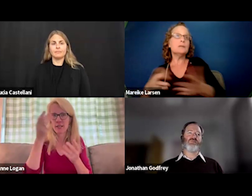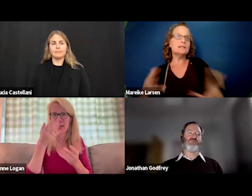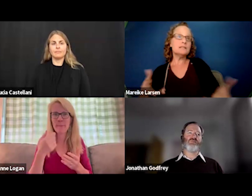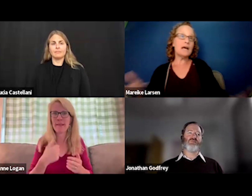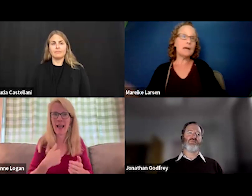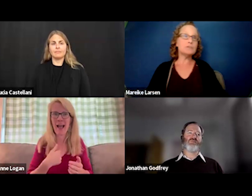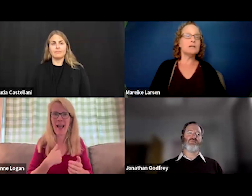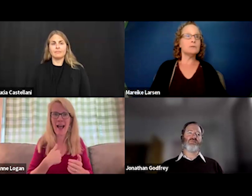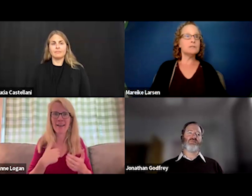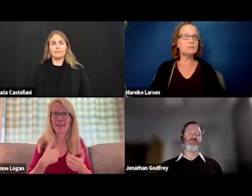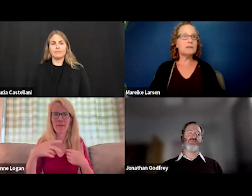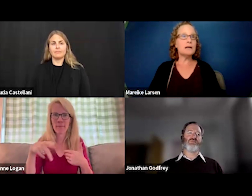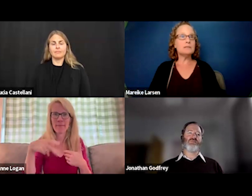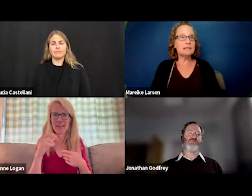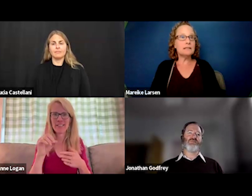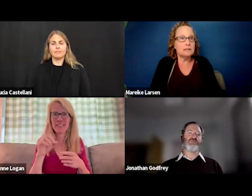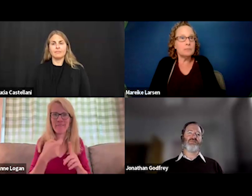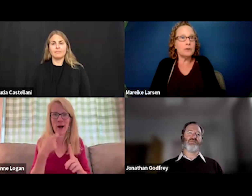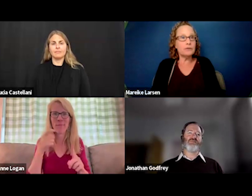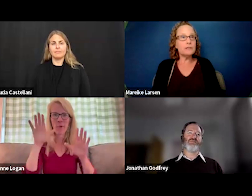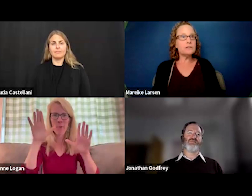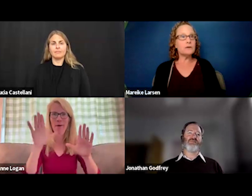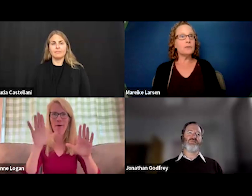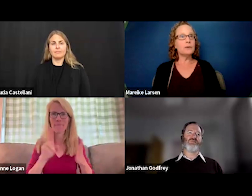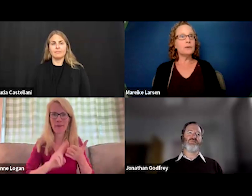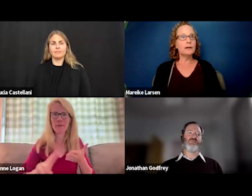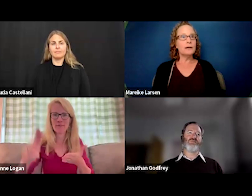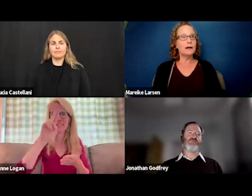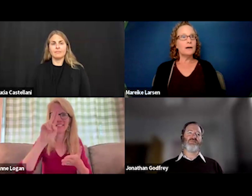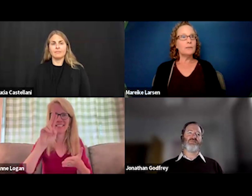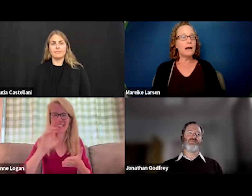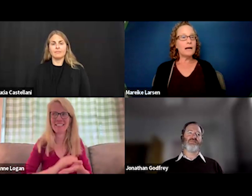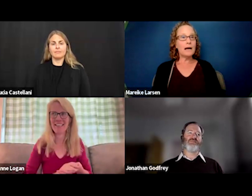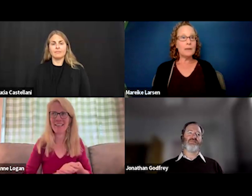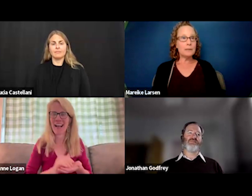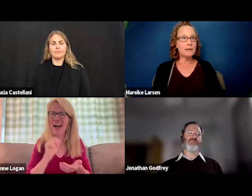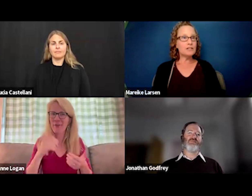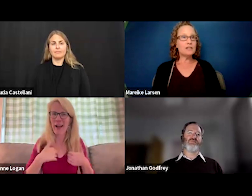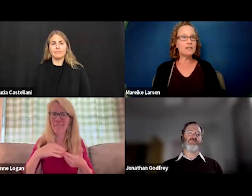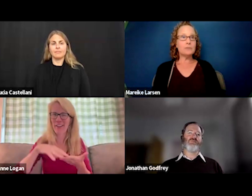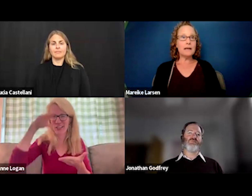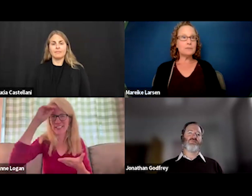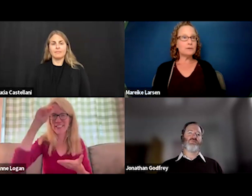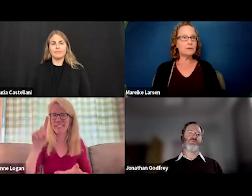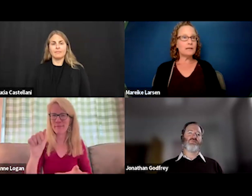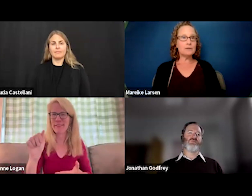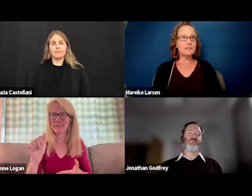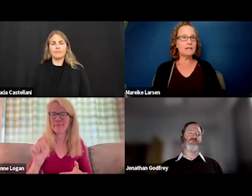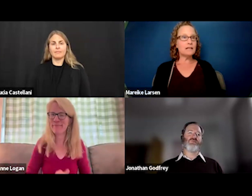Plus the captioning was sometimes less than perfect. So I got my PhD from an absolutely outstanding